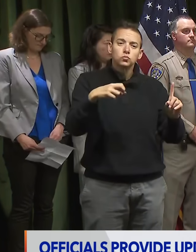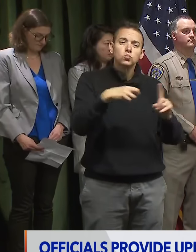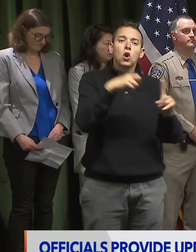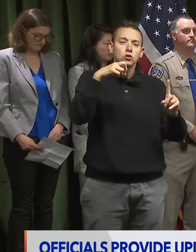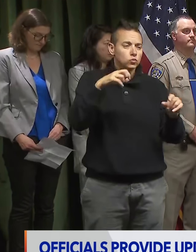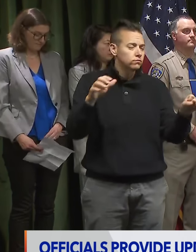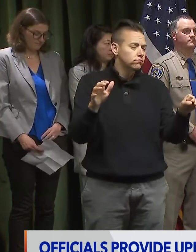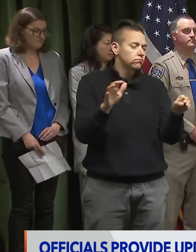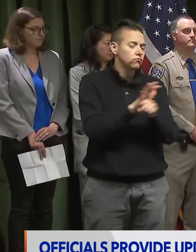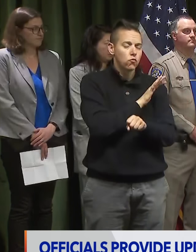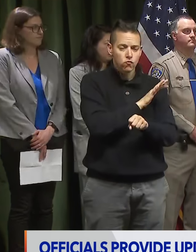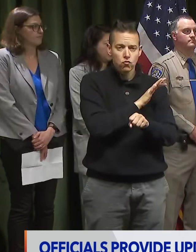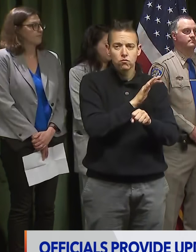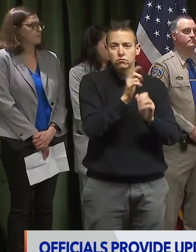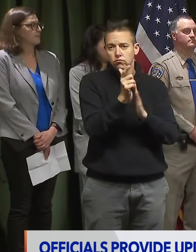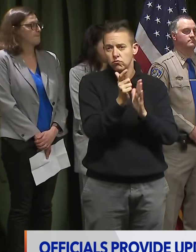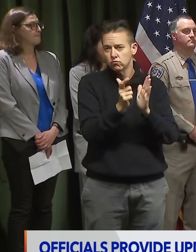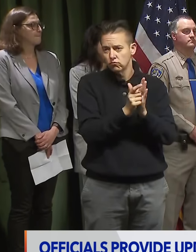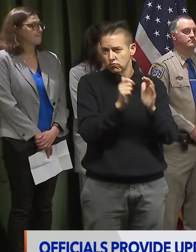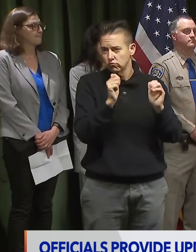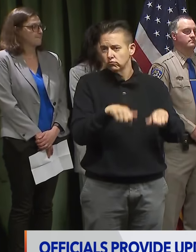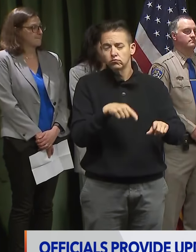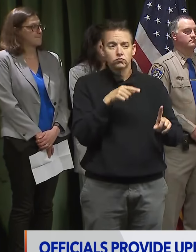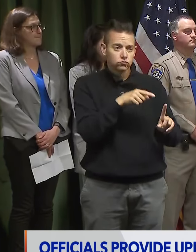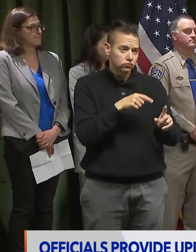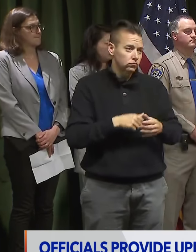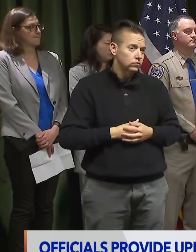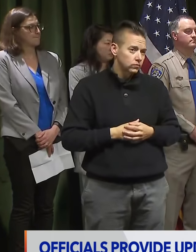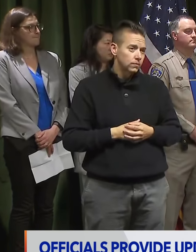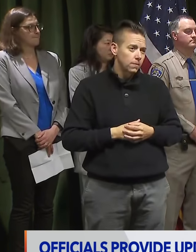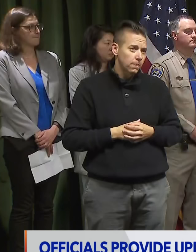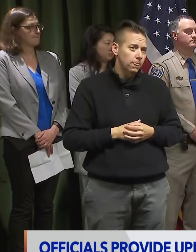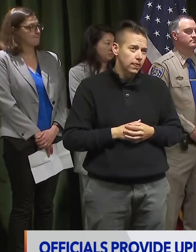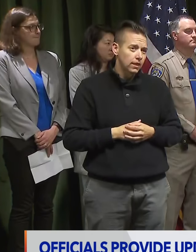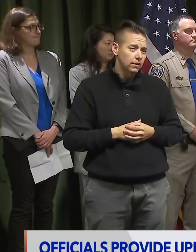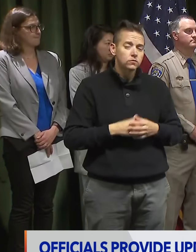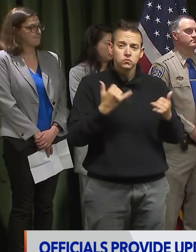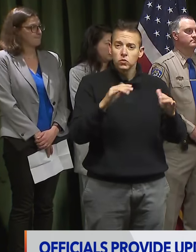EVERYTHING WE CAN TO MAKE SURE THAT THIS INDIVIDUAL. GETS